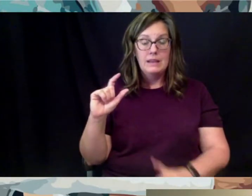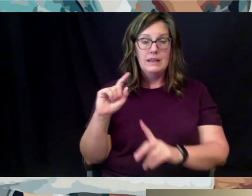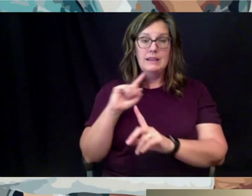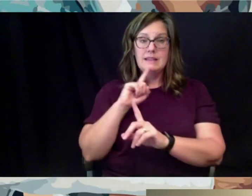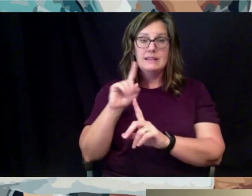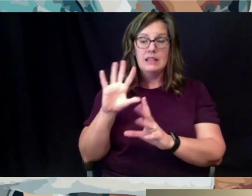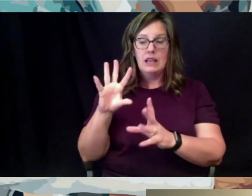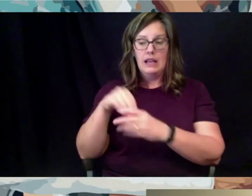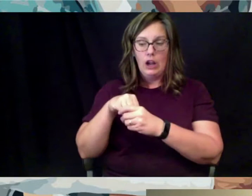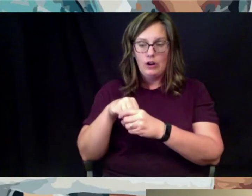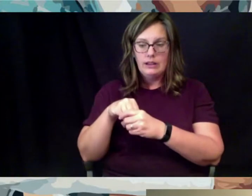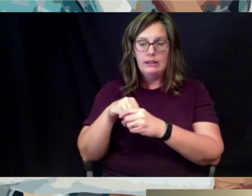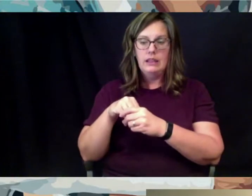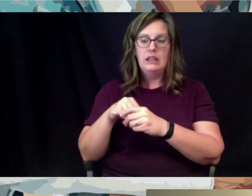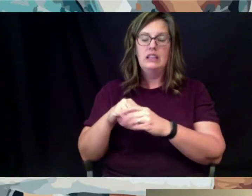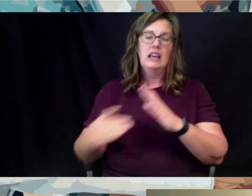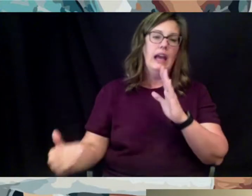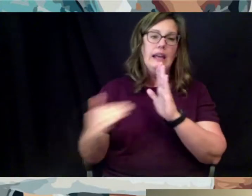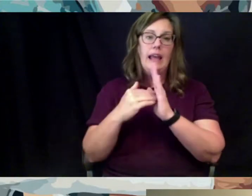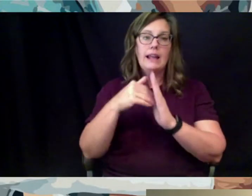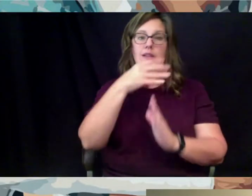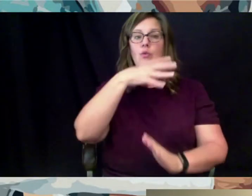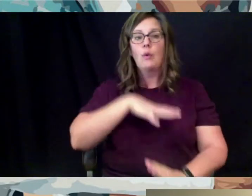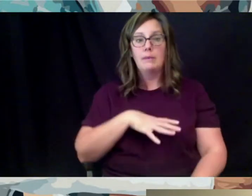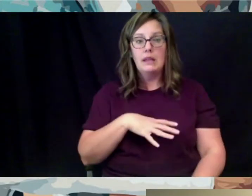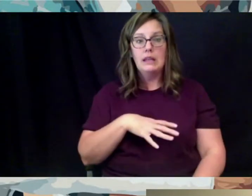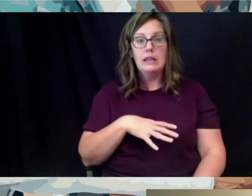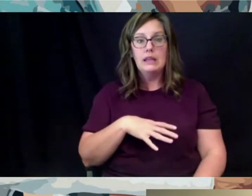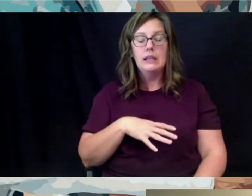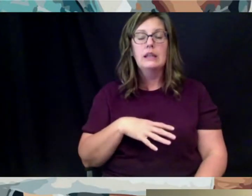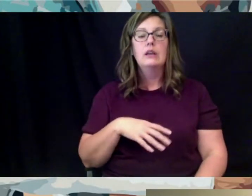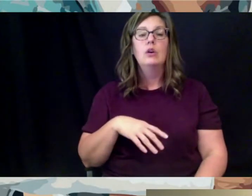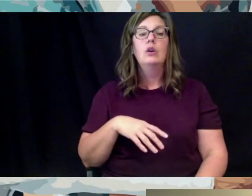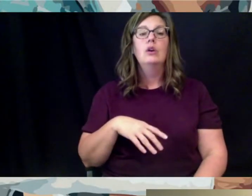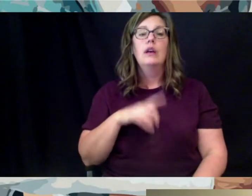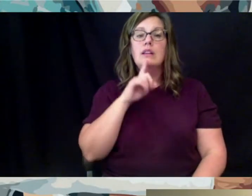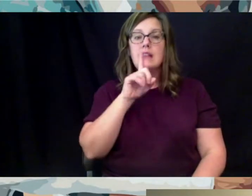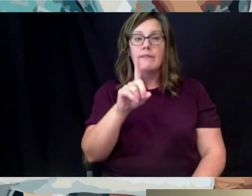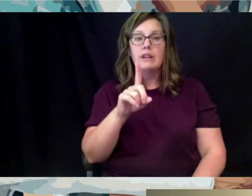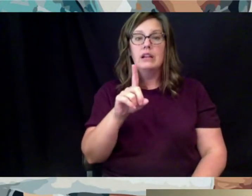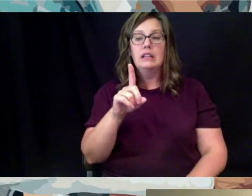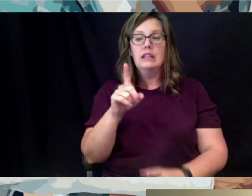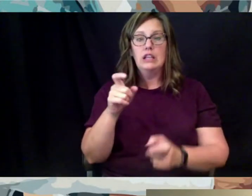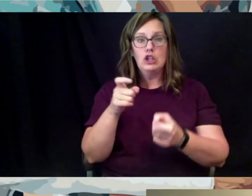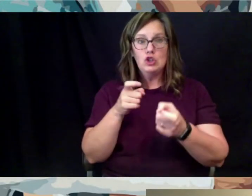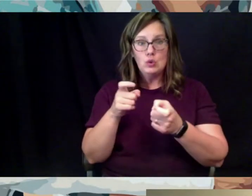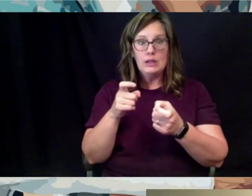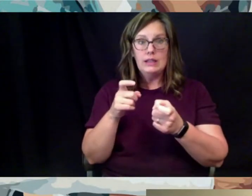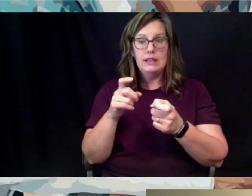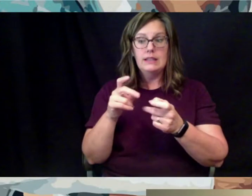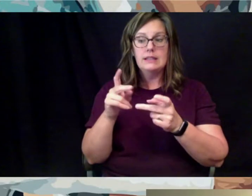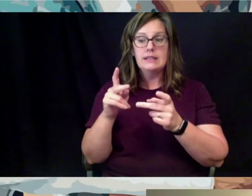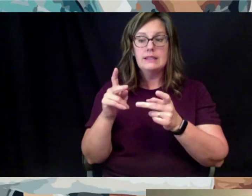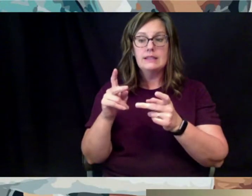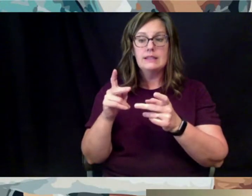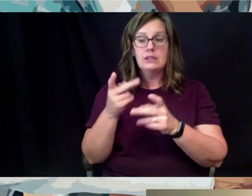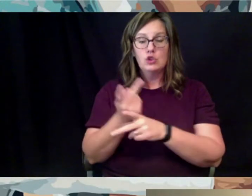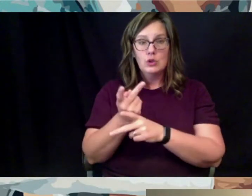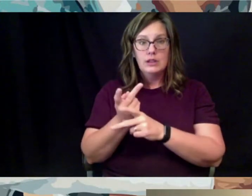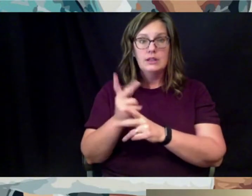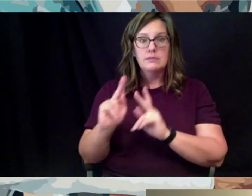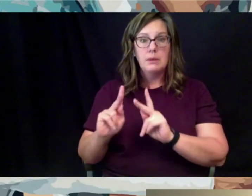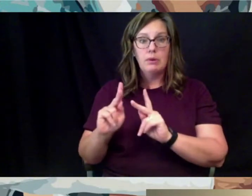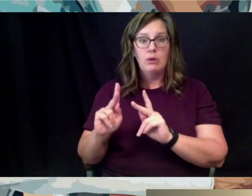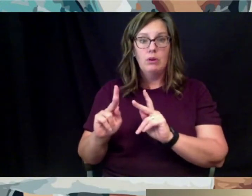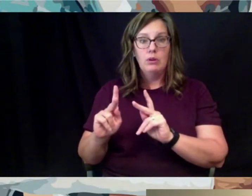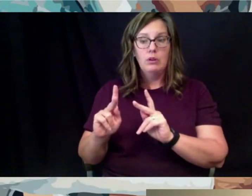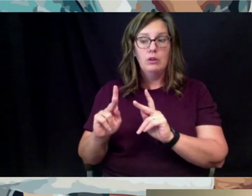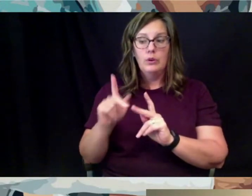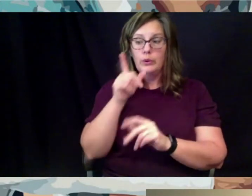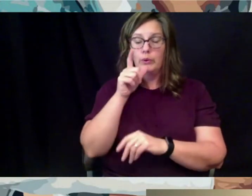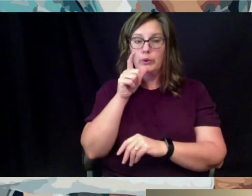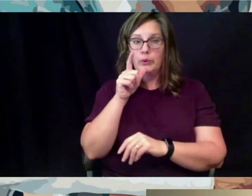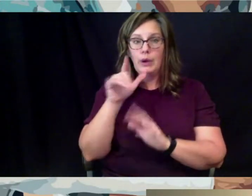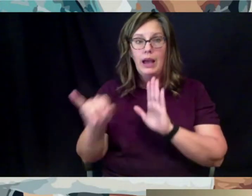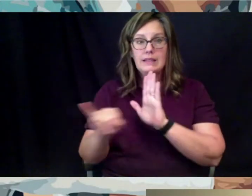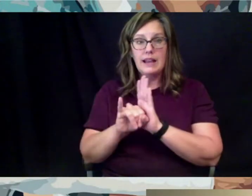and definitely treats people particularly individuals who identify with a feminine